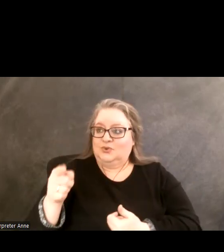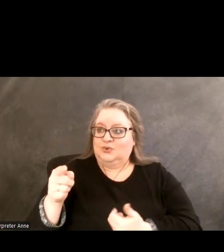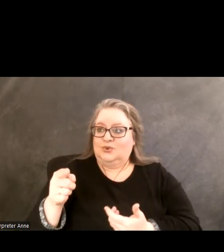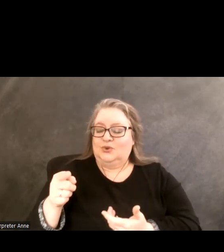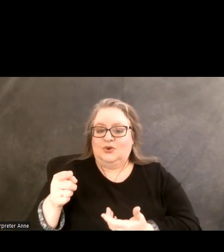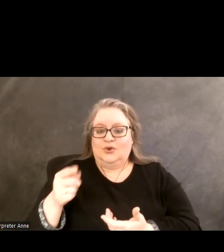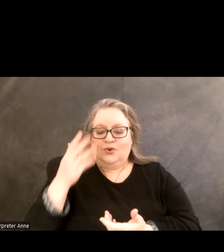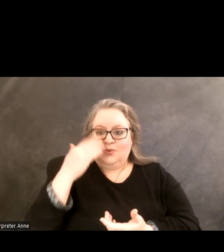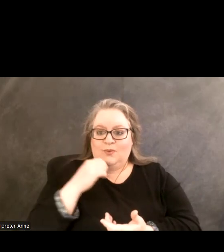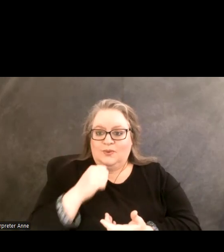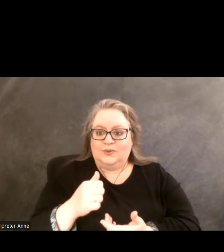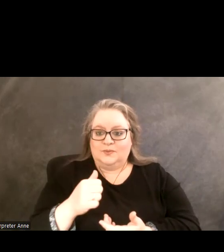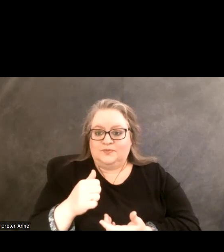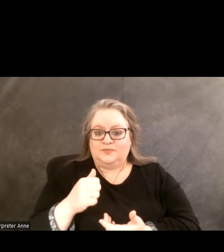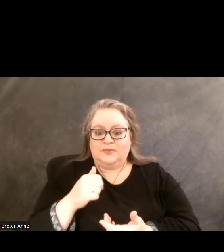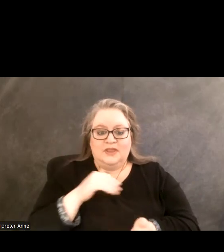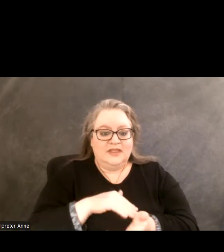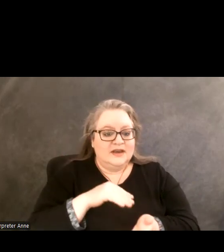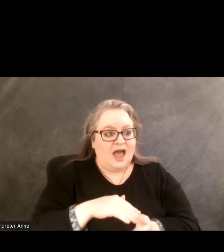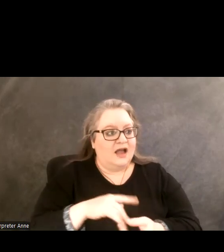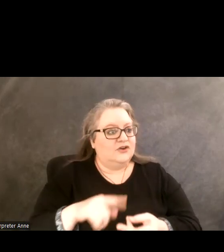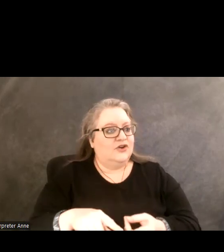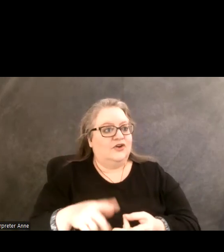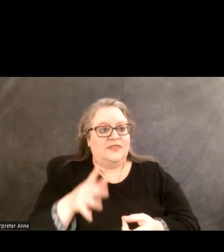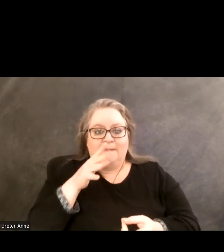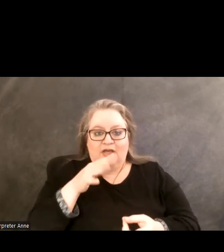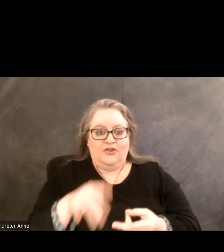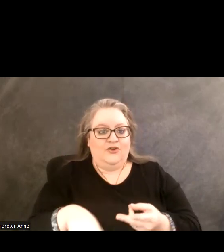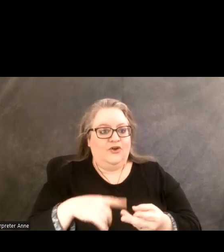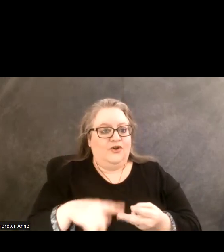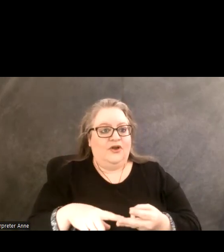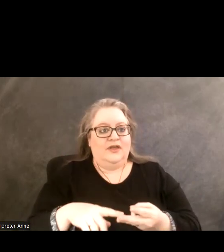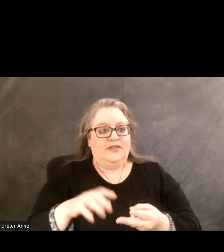couldn't the doctor, the mother, the ingénue, the romantic